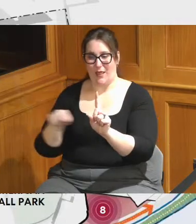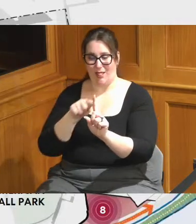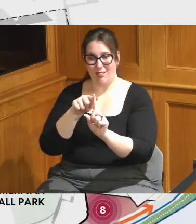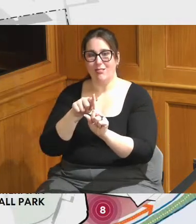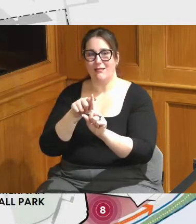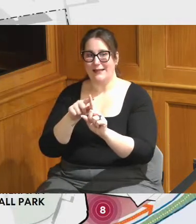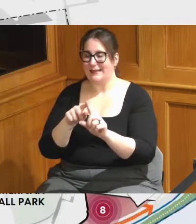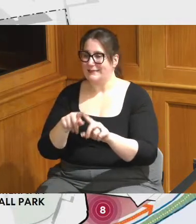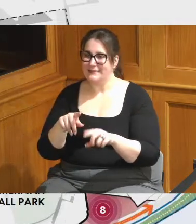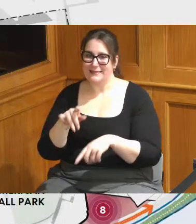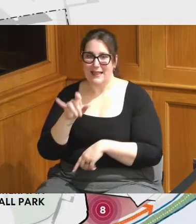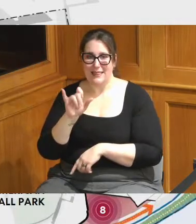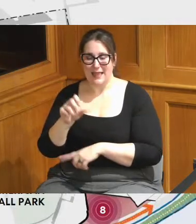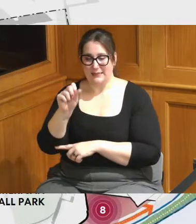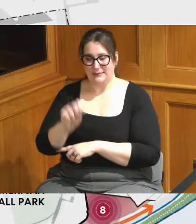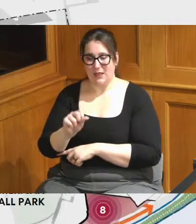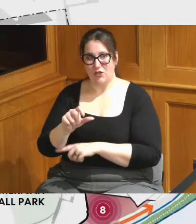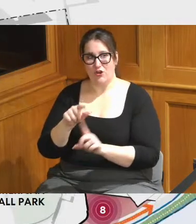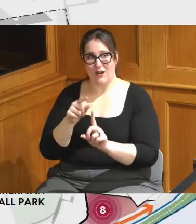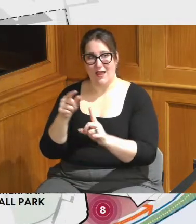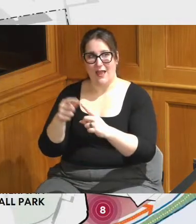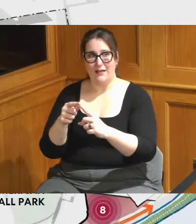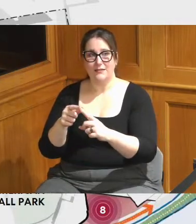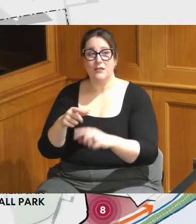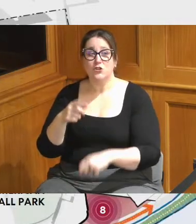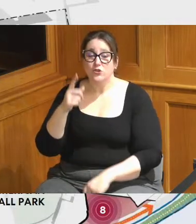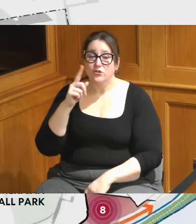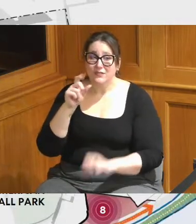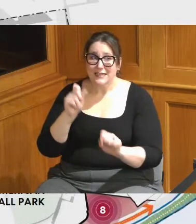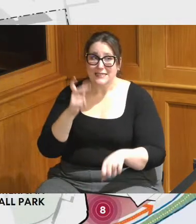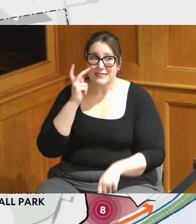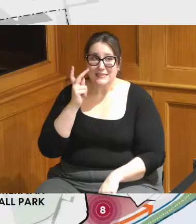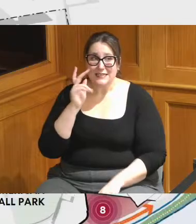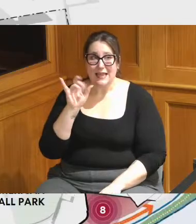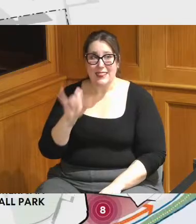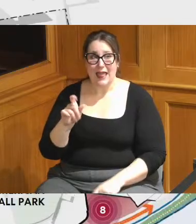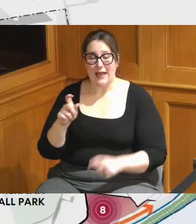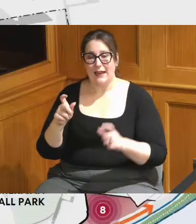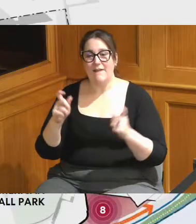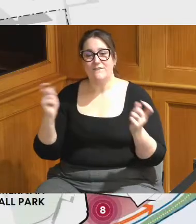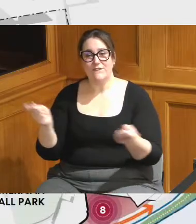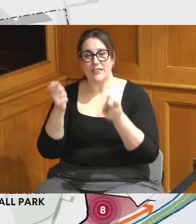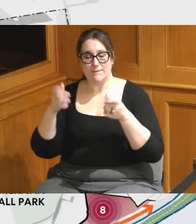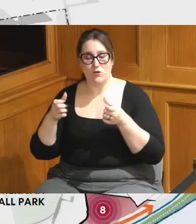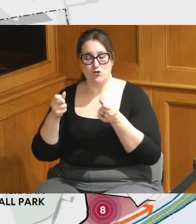plaza, you see the the adoption and investment in a festival street for Freedom Way. What is a